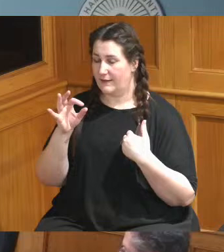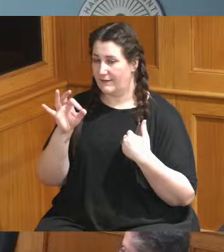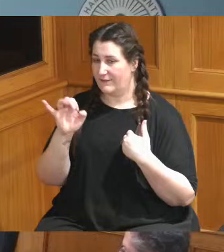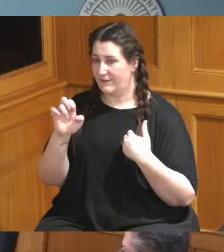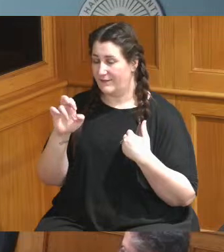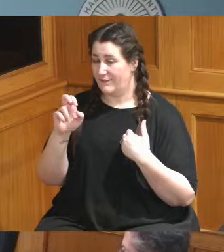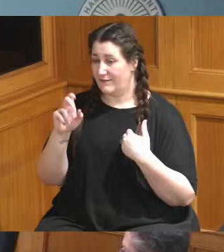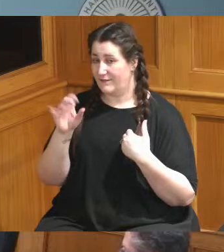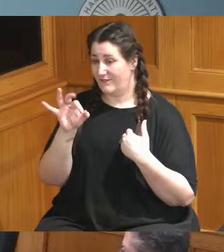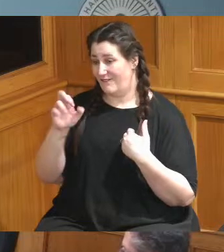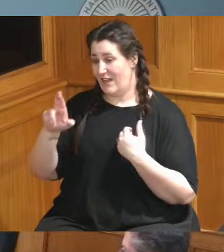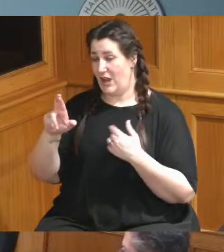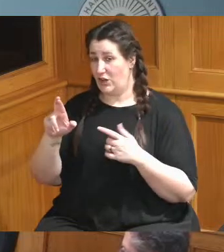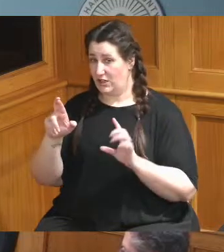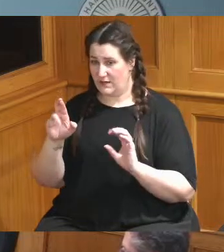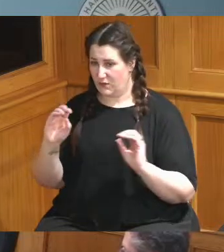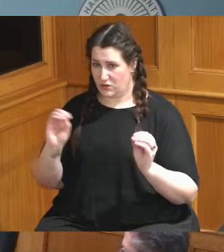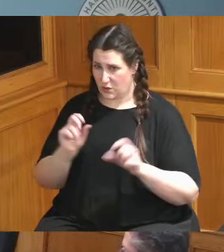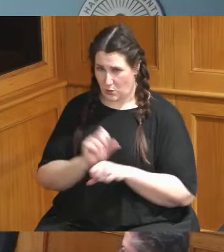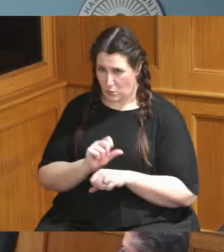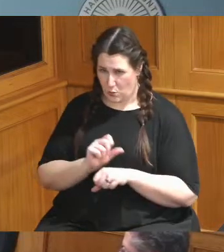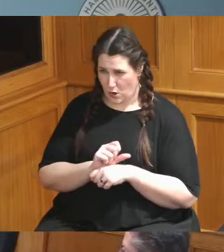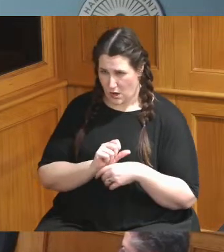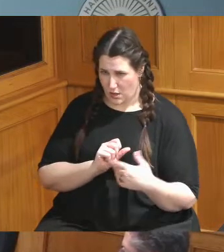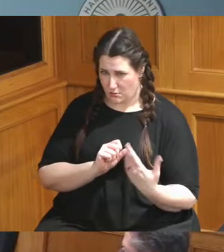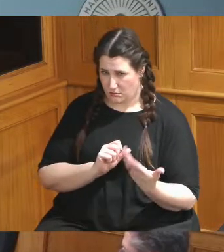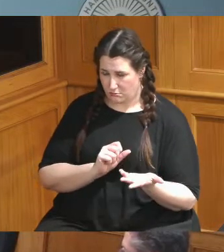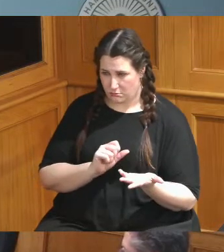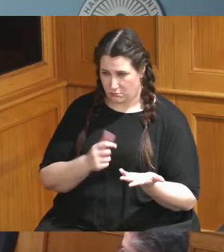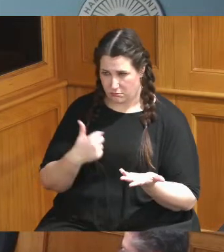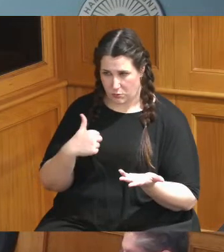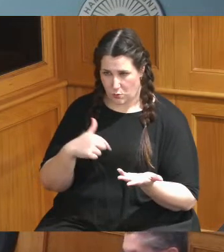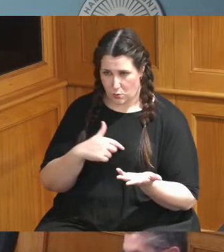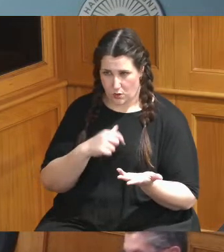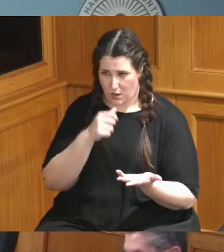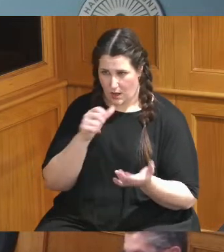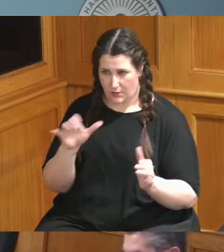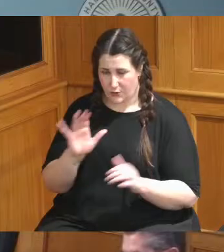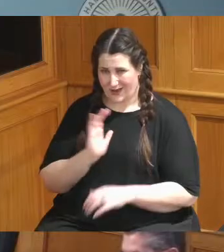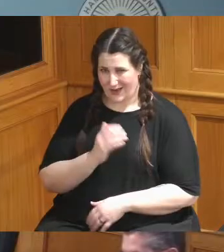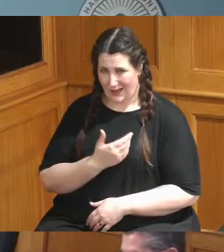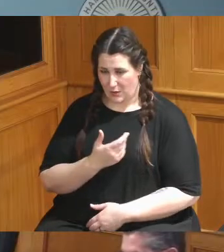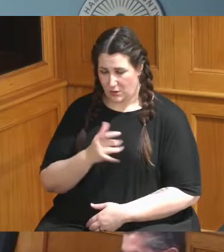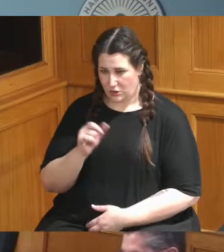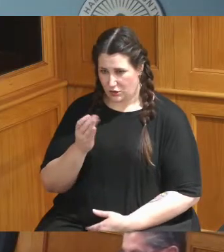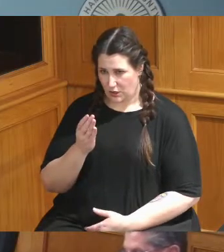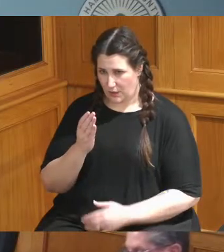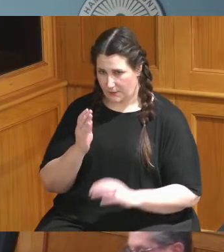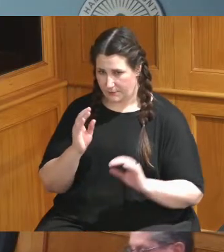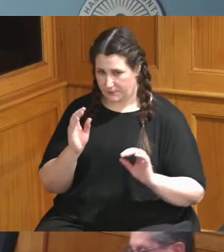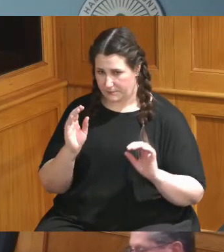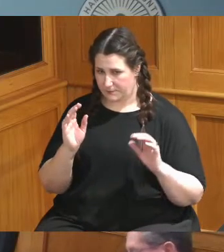have any jobs, then we get ready to do our job countywide, we have nothing. So, can you just